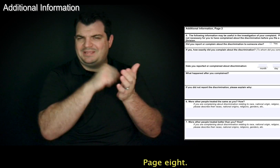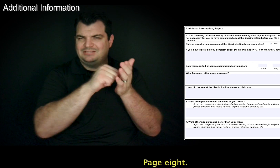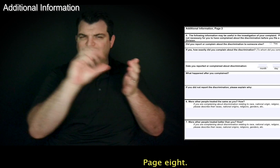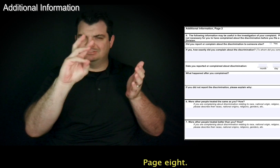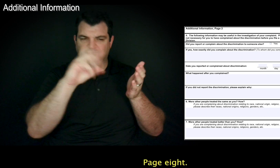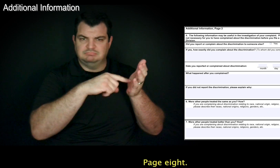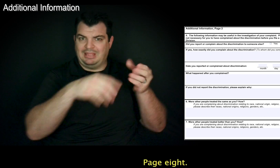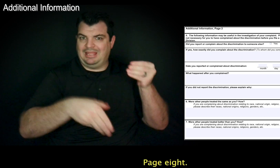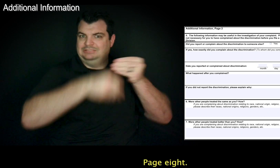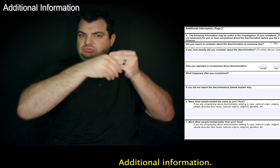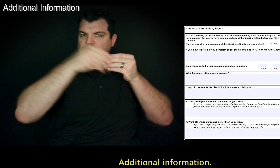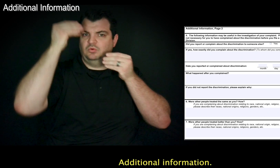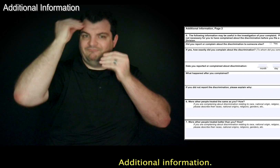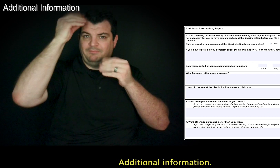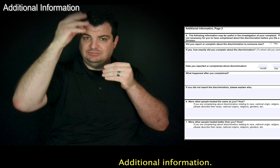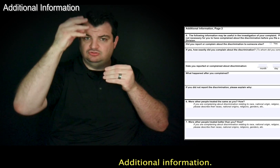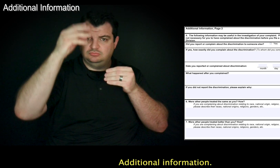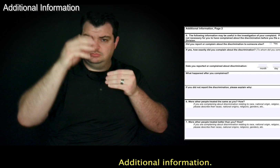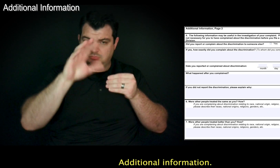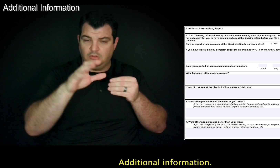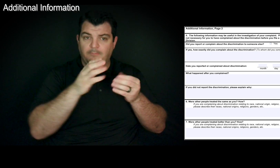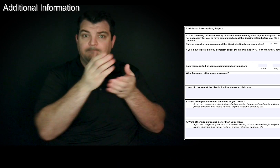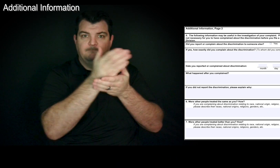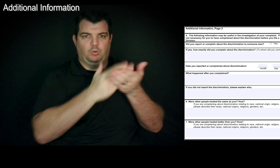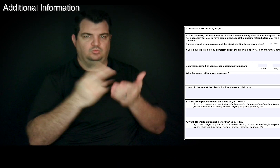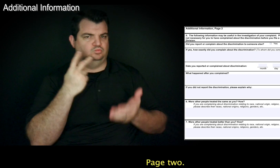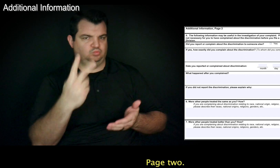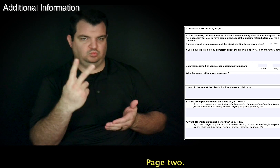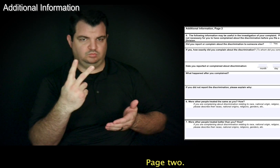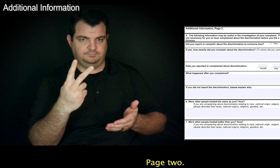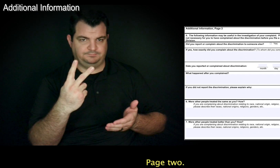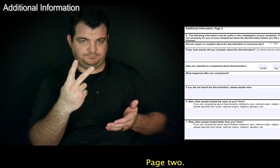Page eight. Additional information. Page two.